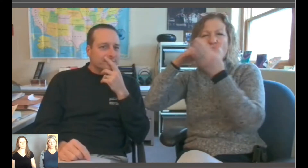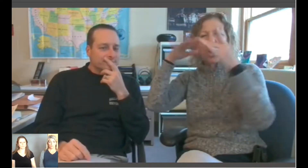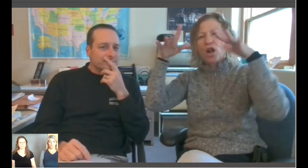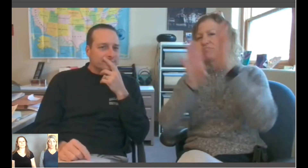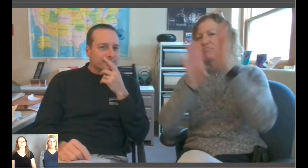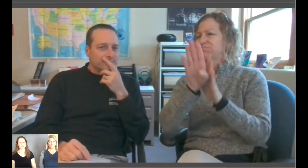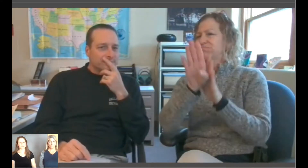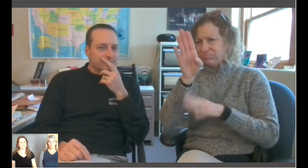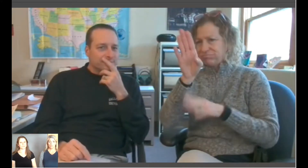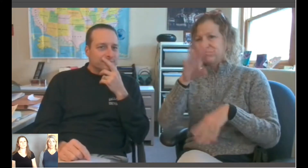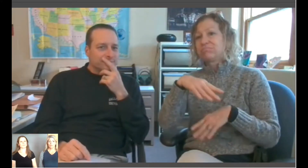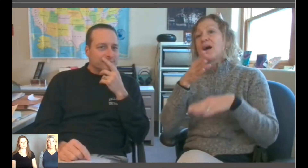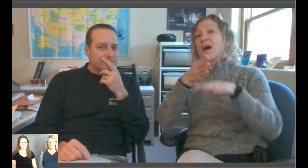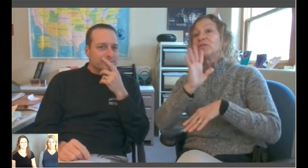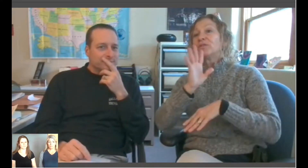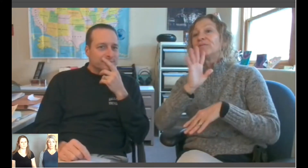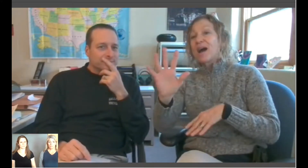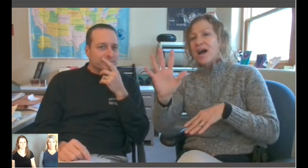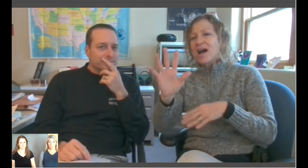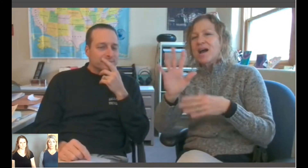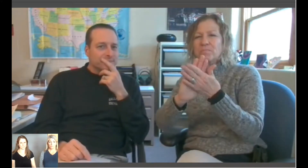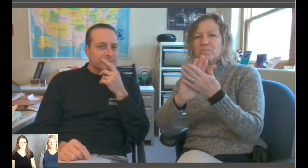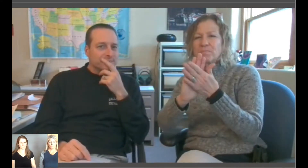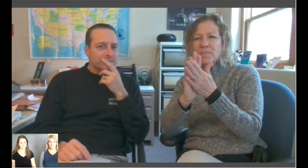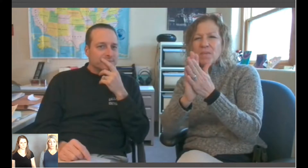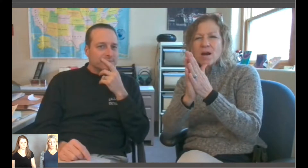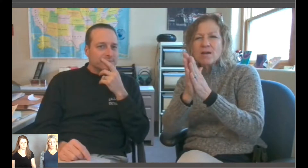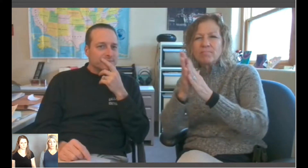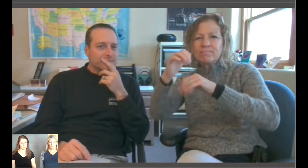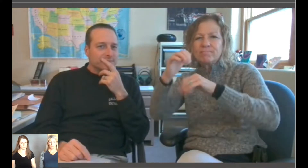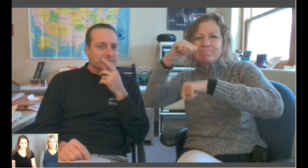They absorb so much information, and their language development excels.